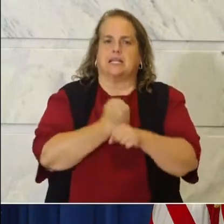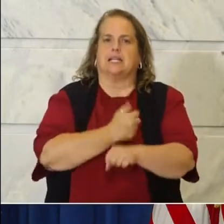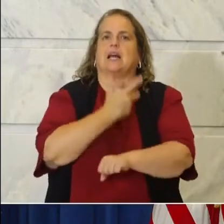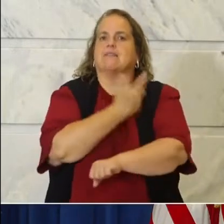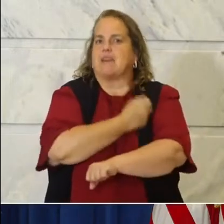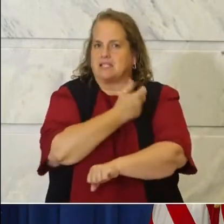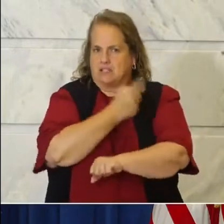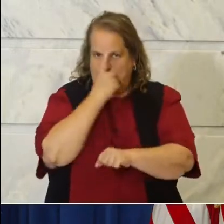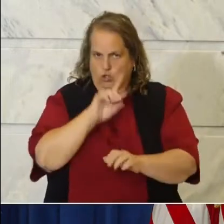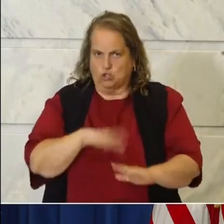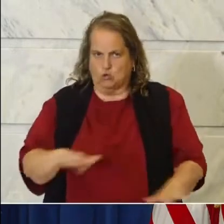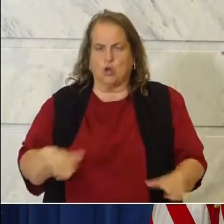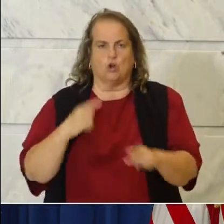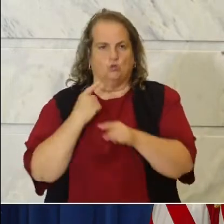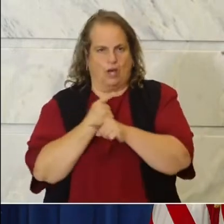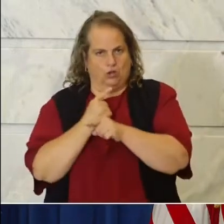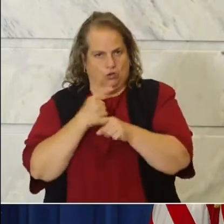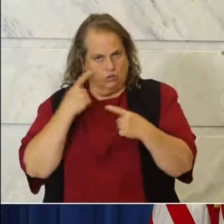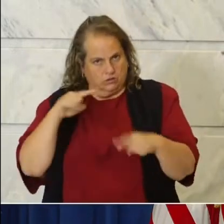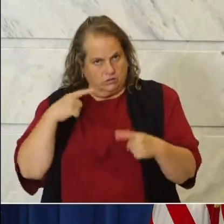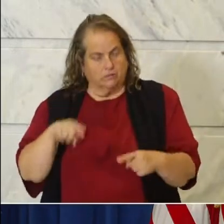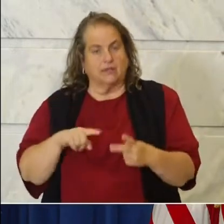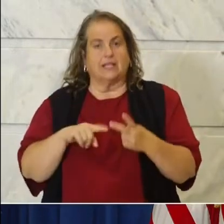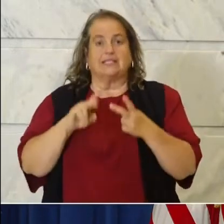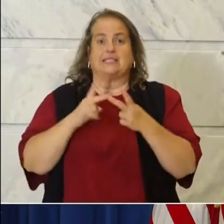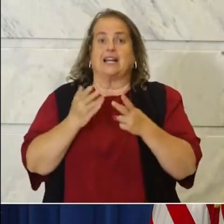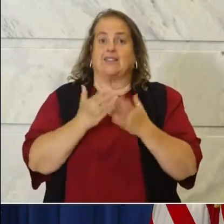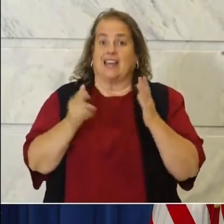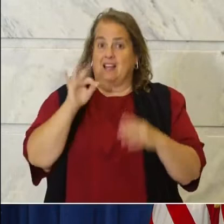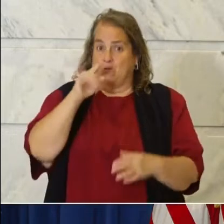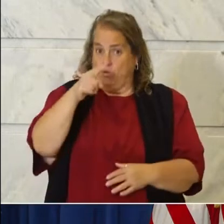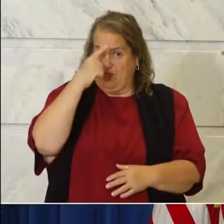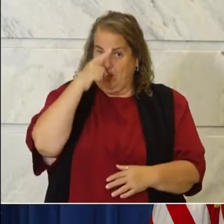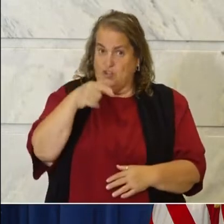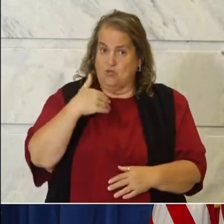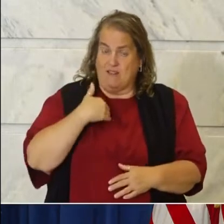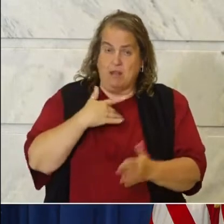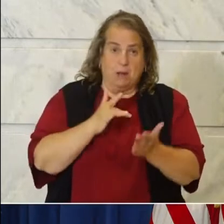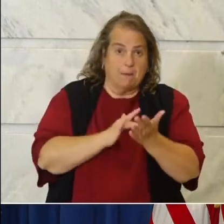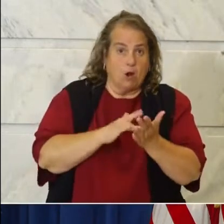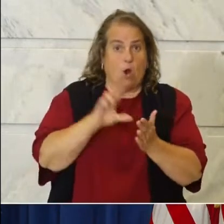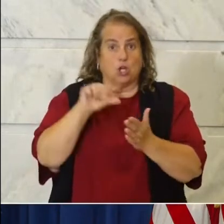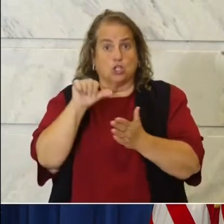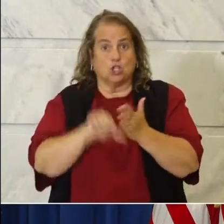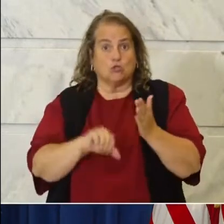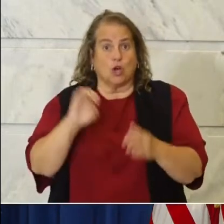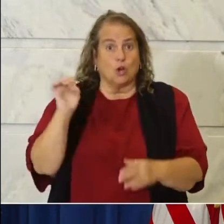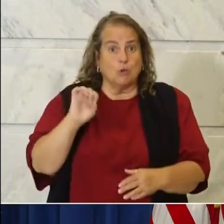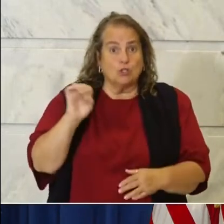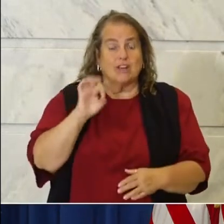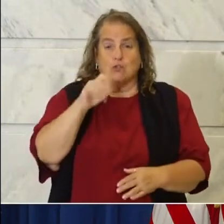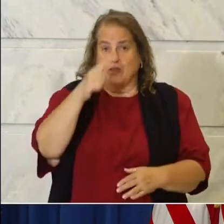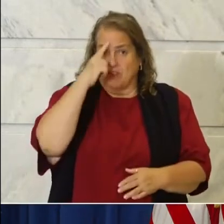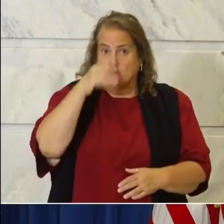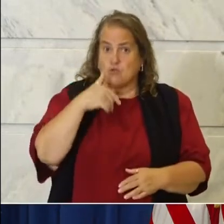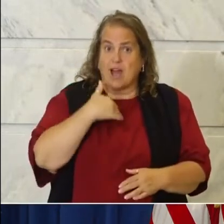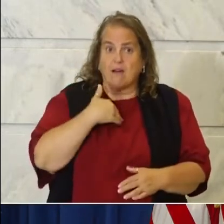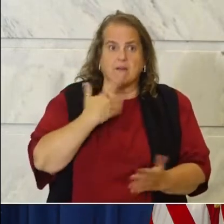vaccines, and the second thing is if you think you have a medical or surgical emergency, if you think you have a stroke for a heart attack or